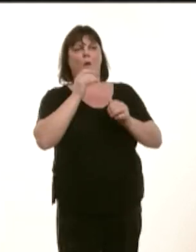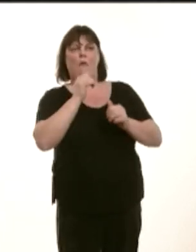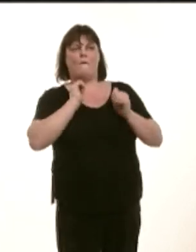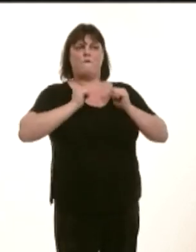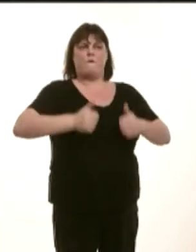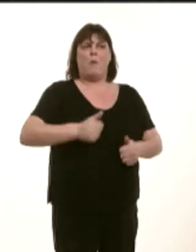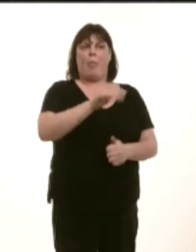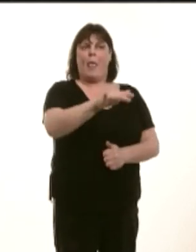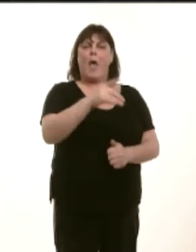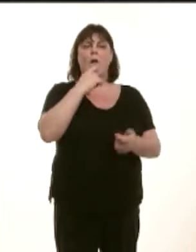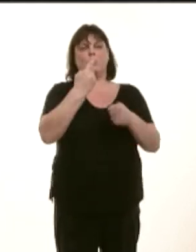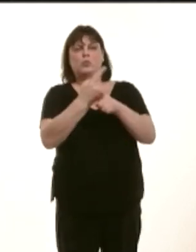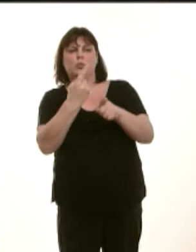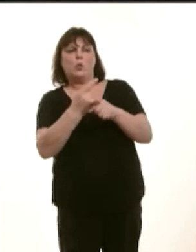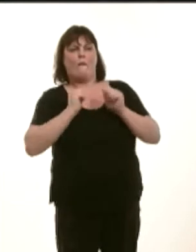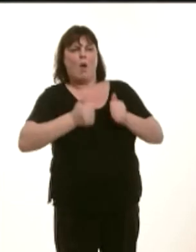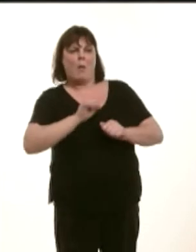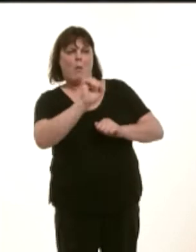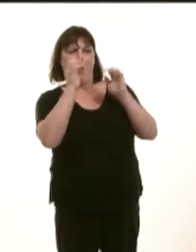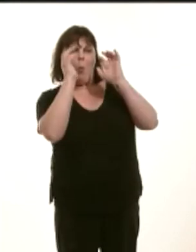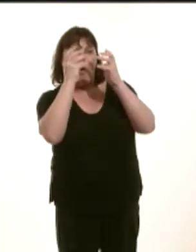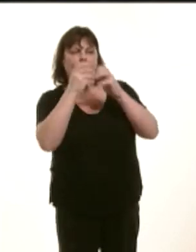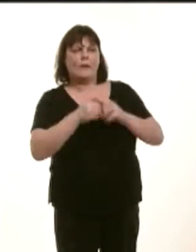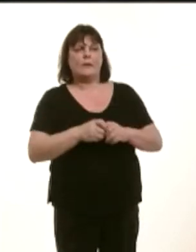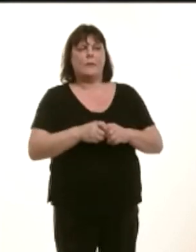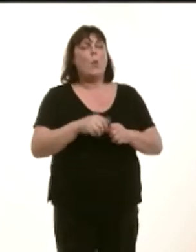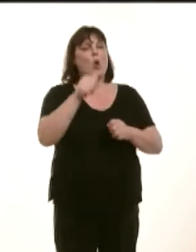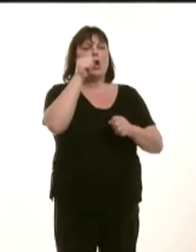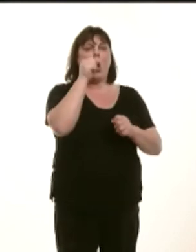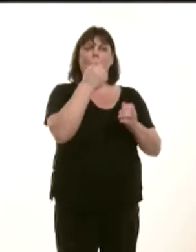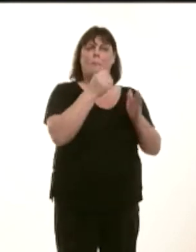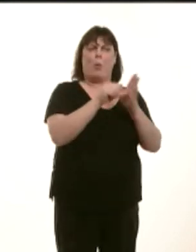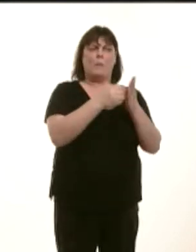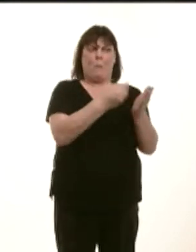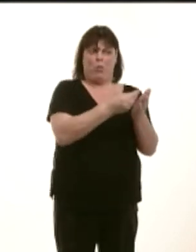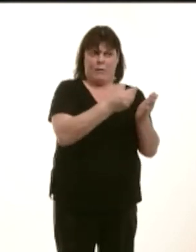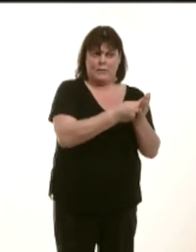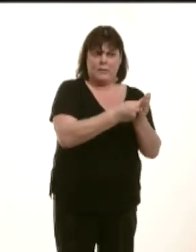which were not just about the farm-gate pricing but also about how they are expected to invest